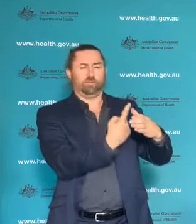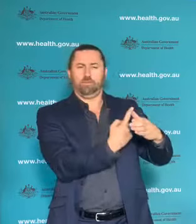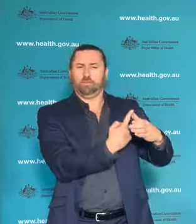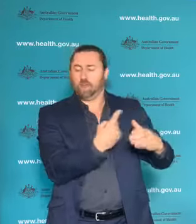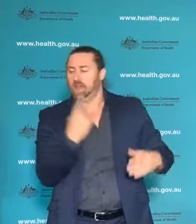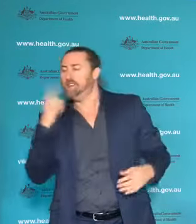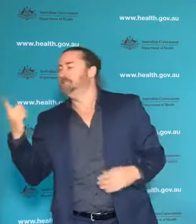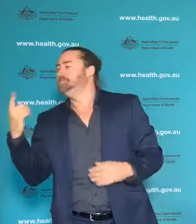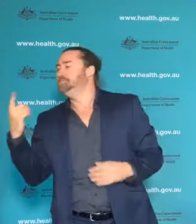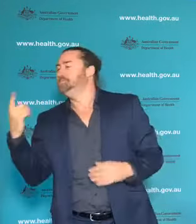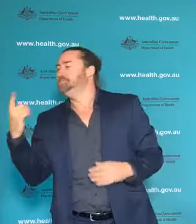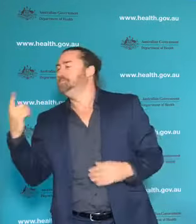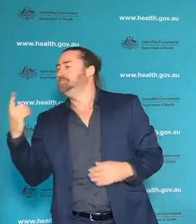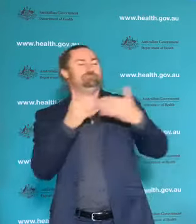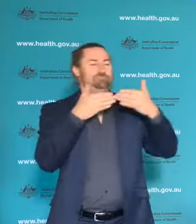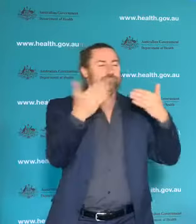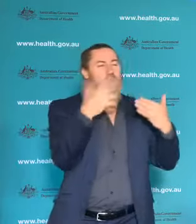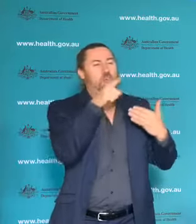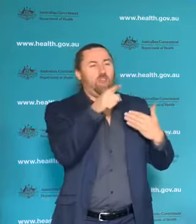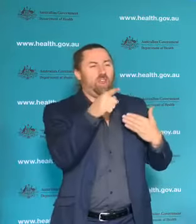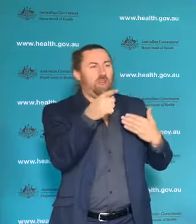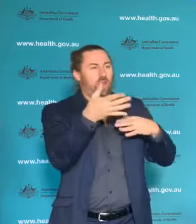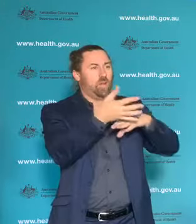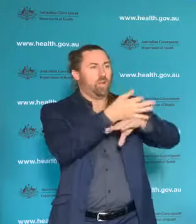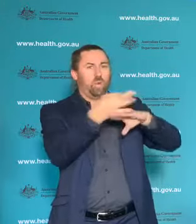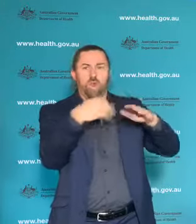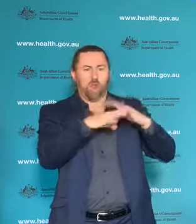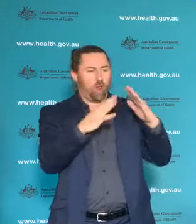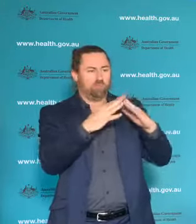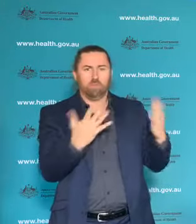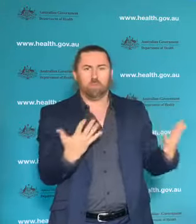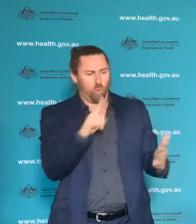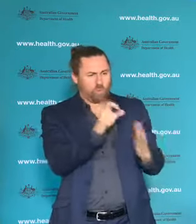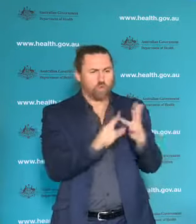personnel have to see how they are doing. If you are